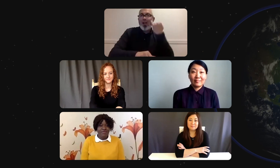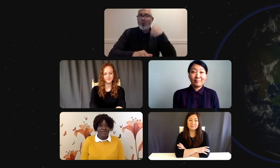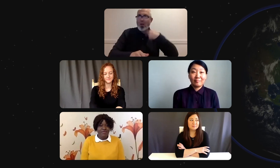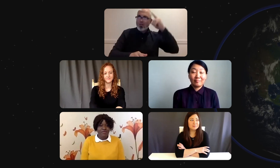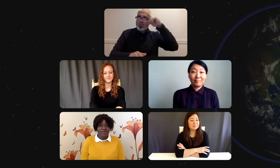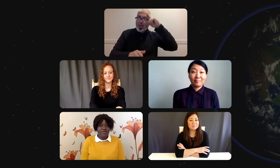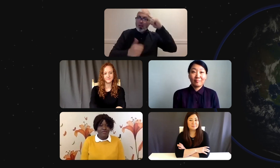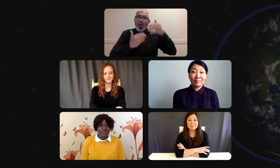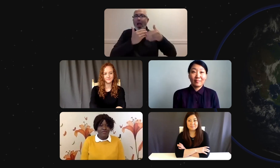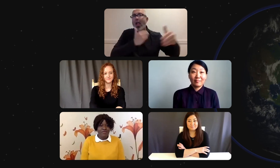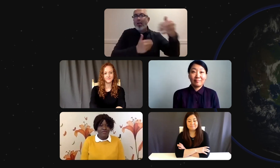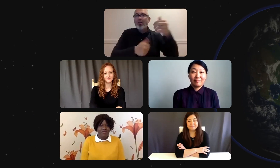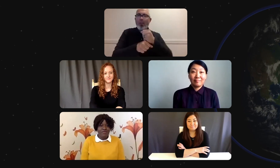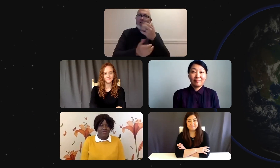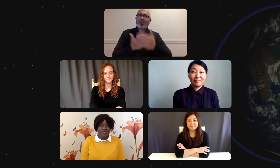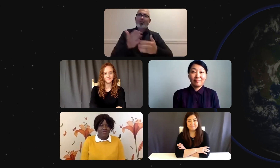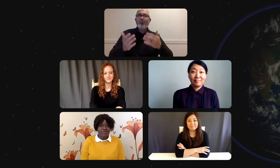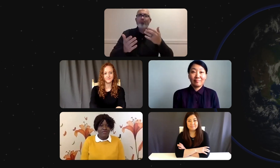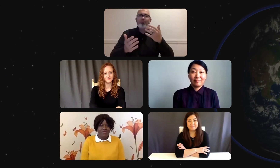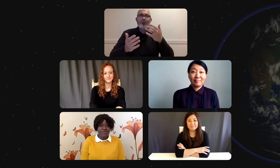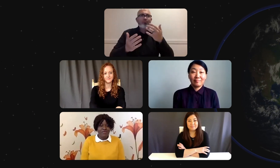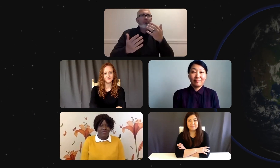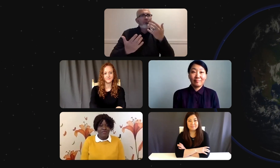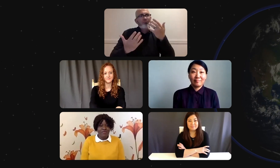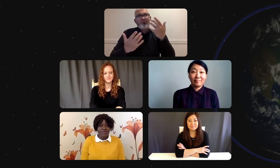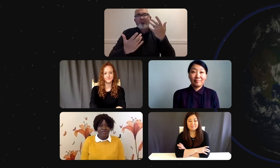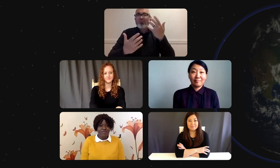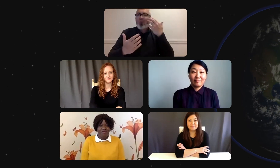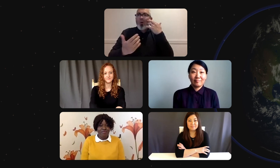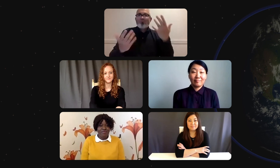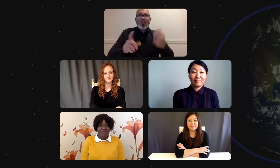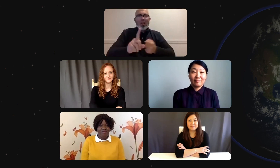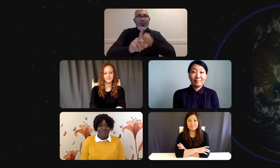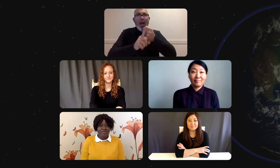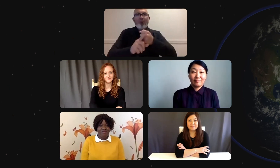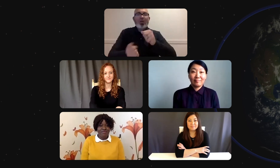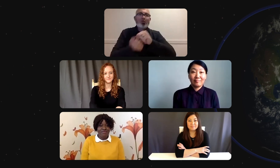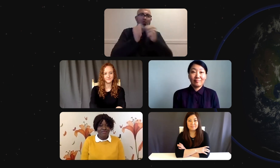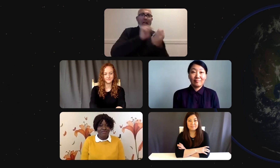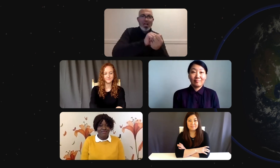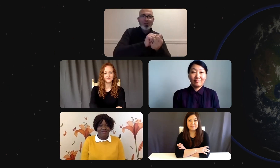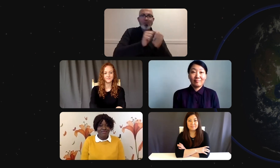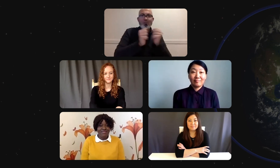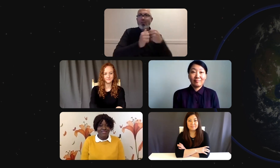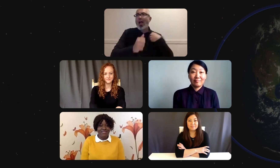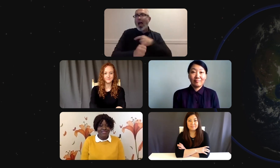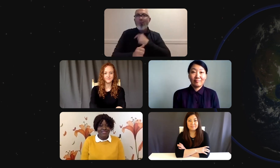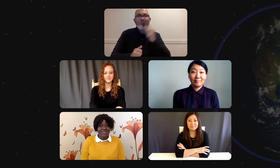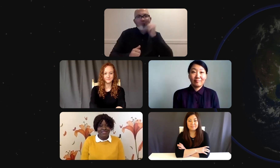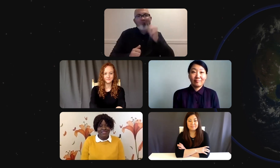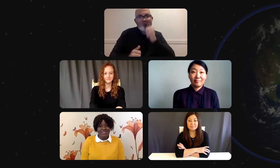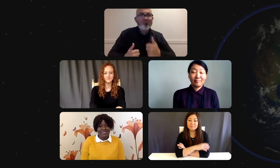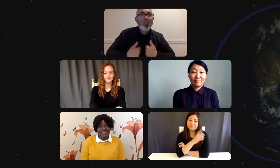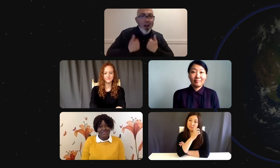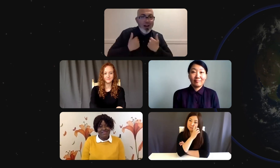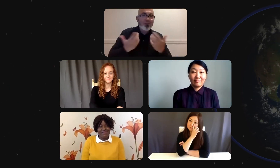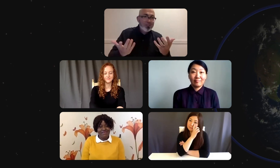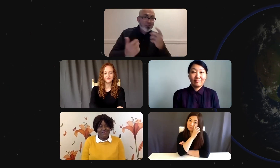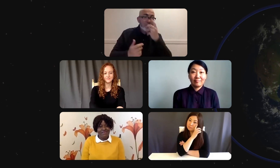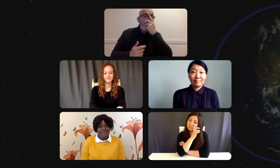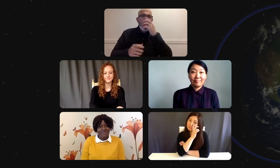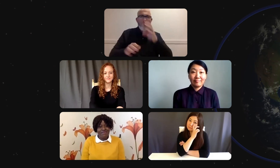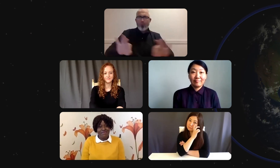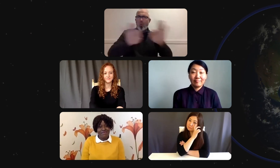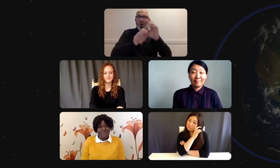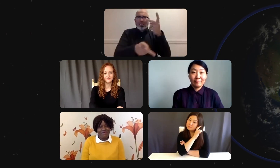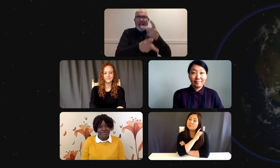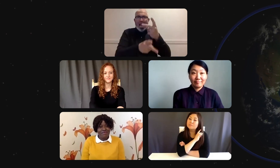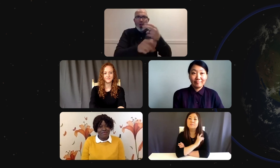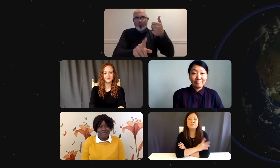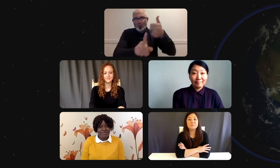We're all impacted by daily changes to our environment.